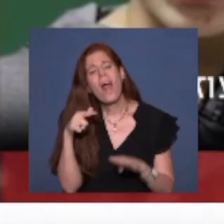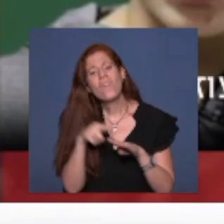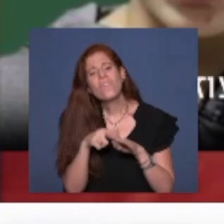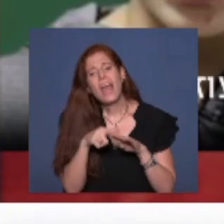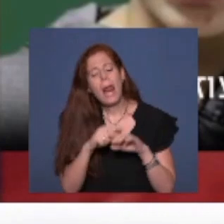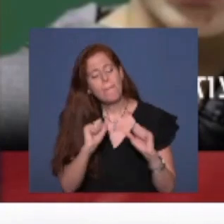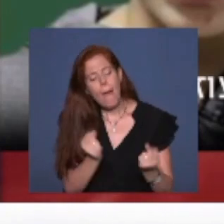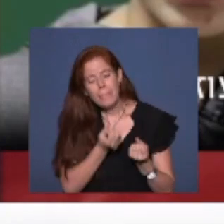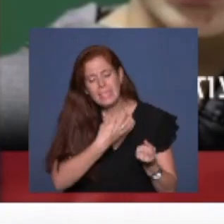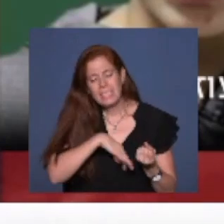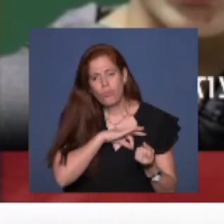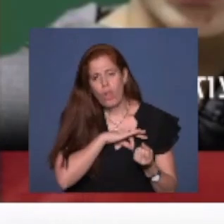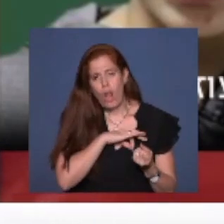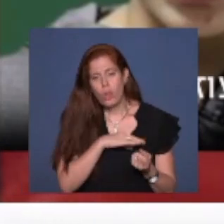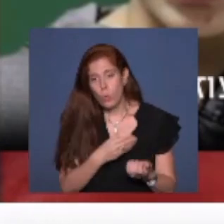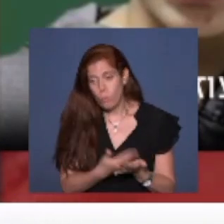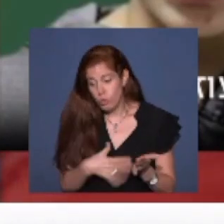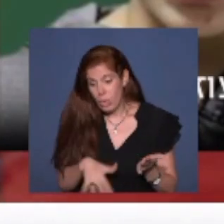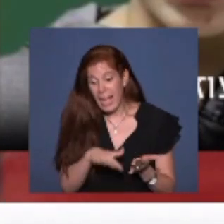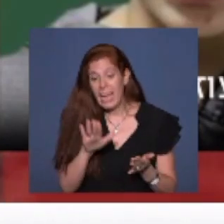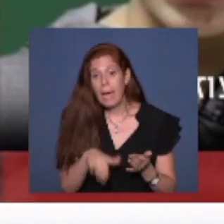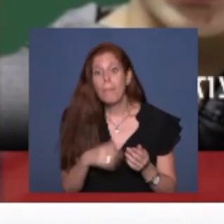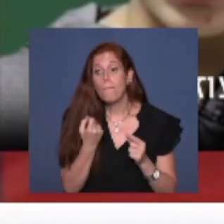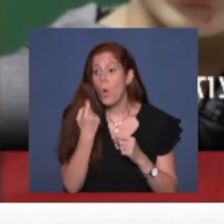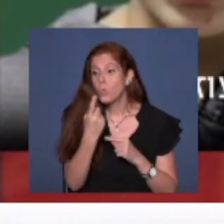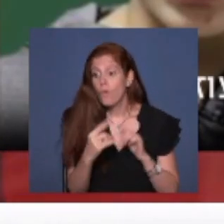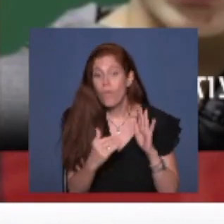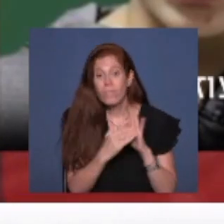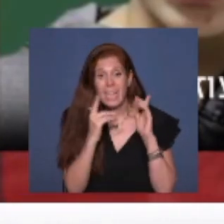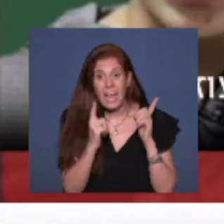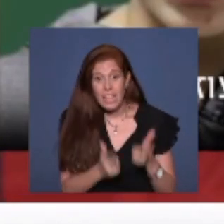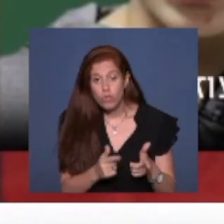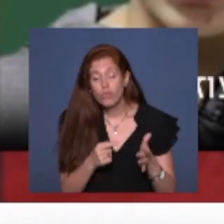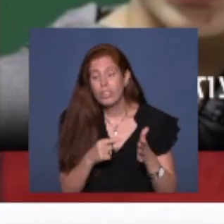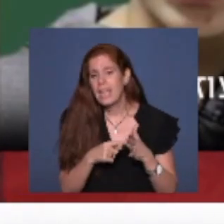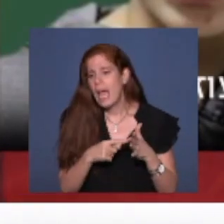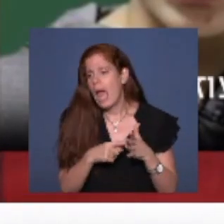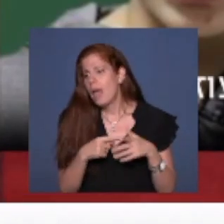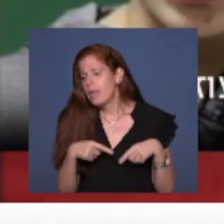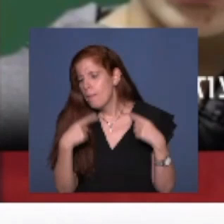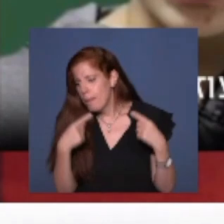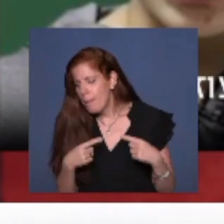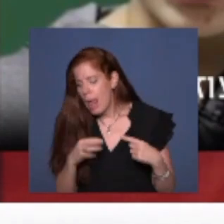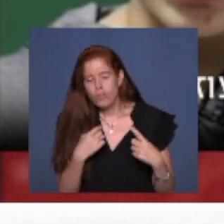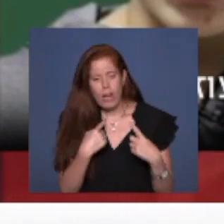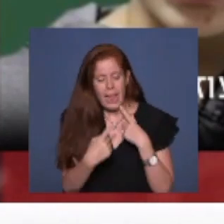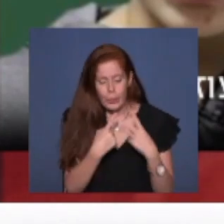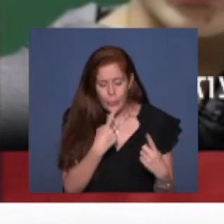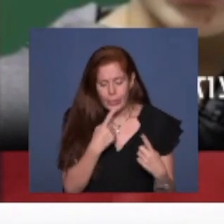Because the days spent discussing these deals, give IDF time to continue its activity,